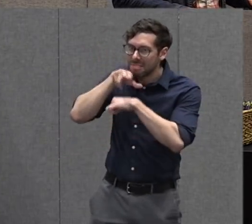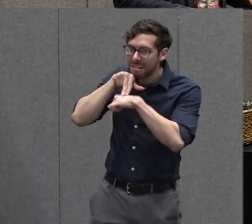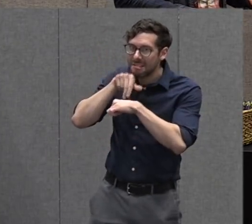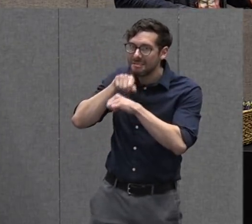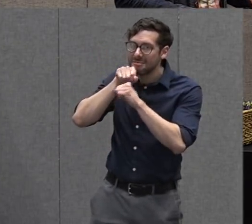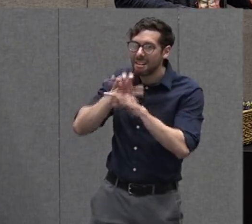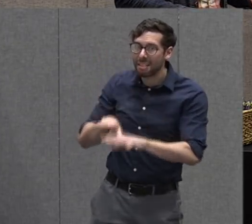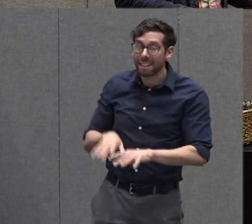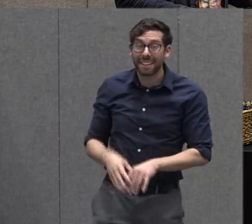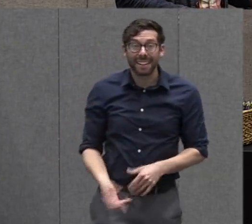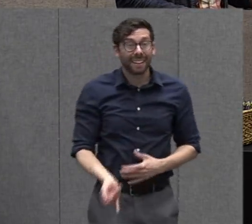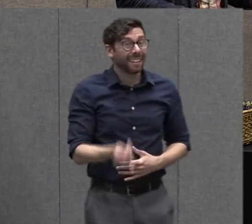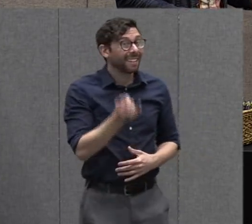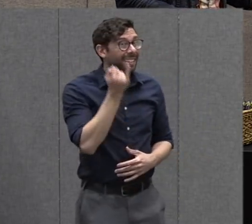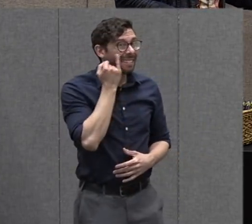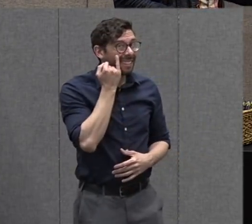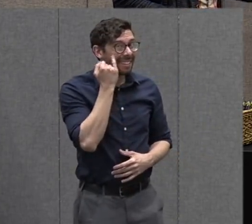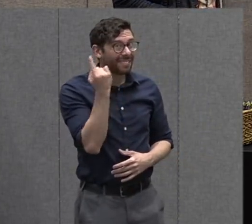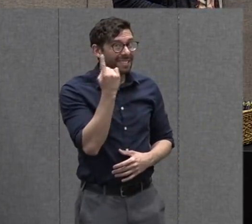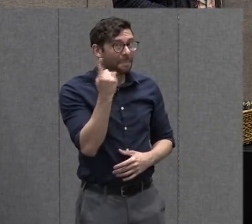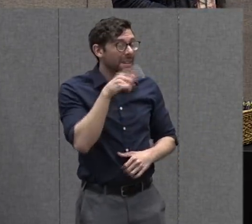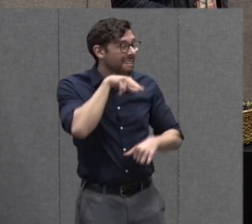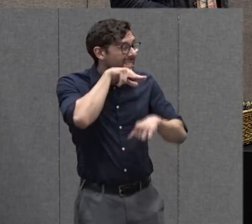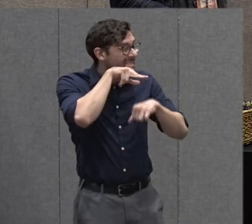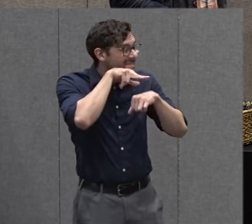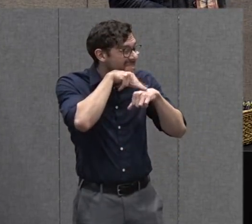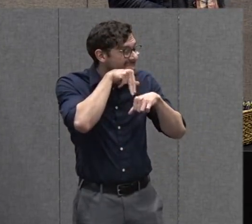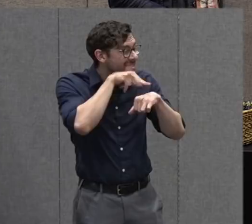and you touch it, you should wash your hands.